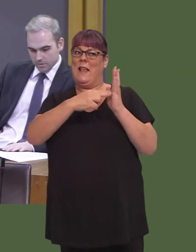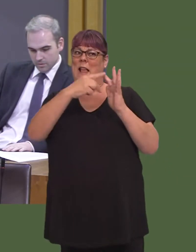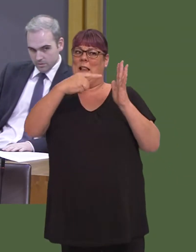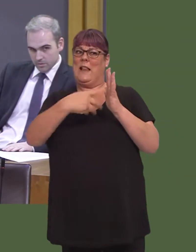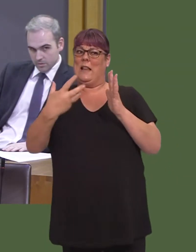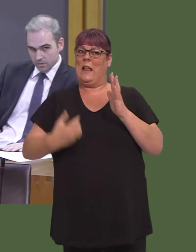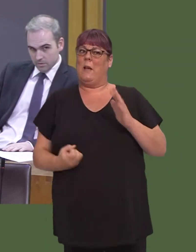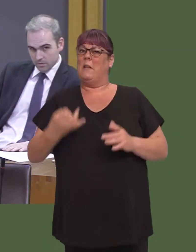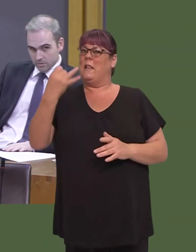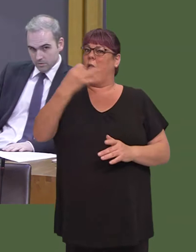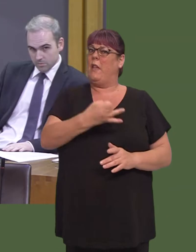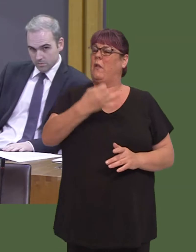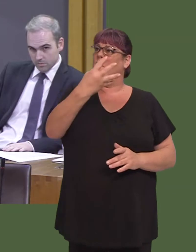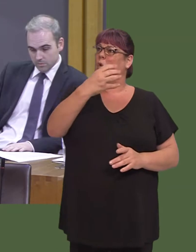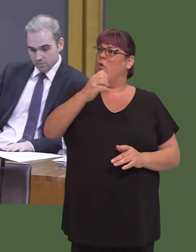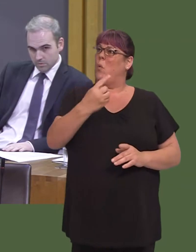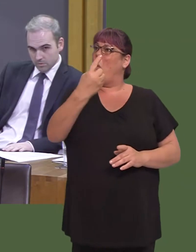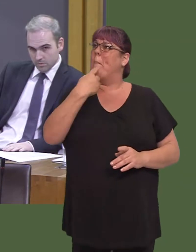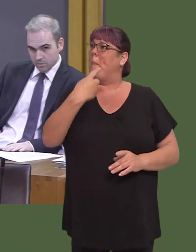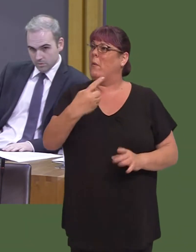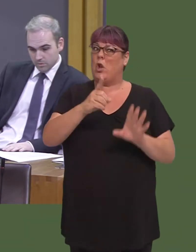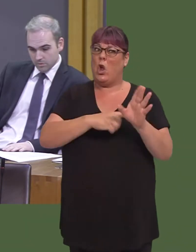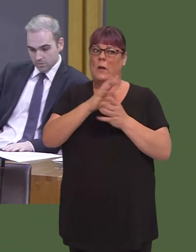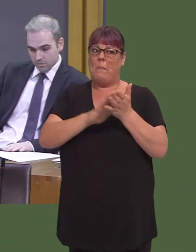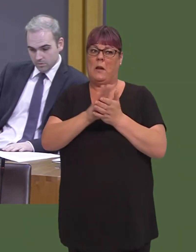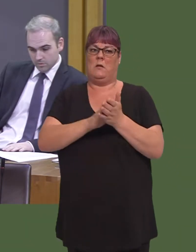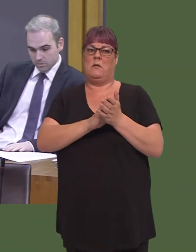like Natural Resources Wales. However, we have one backbench Member who has played an